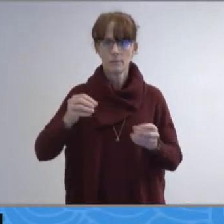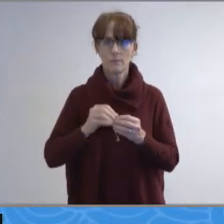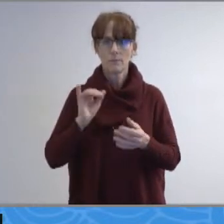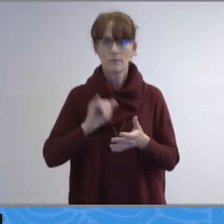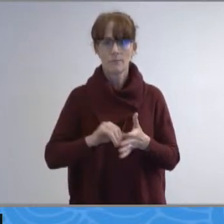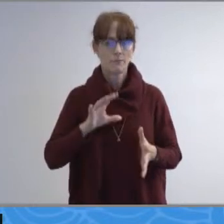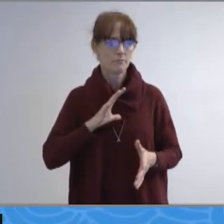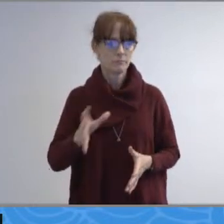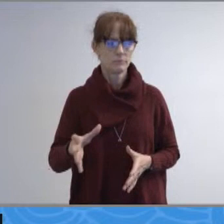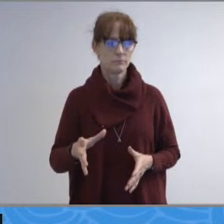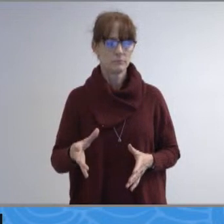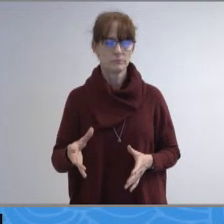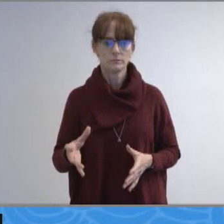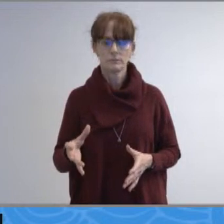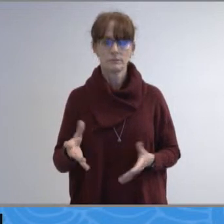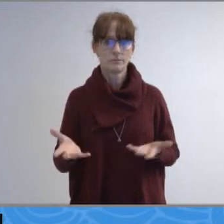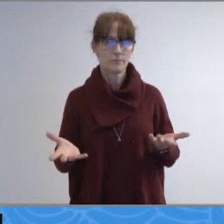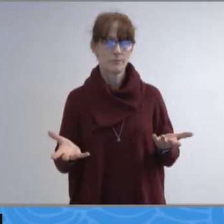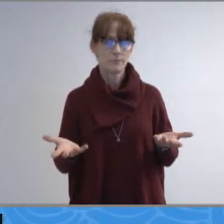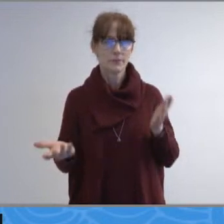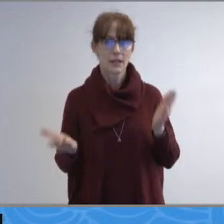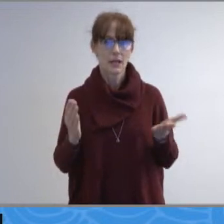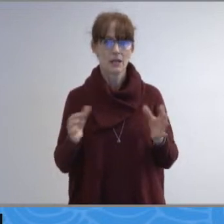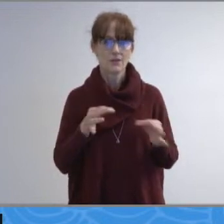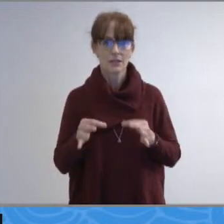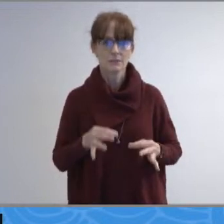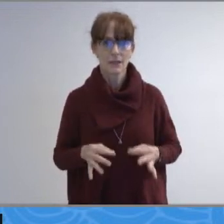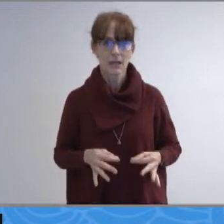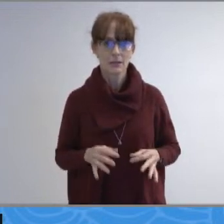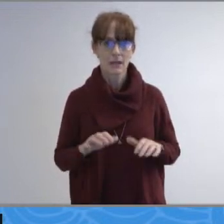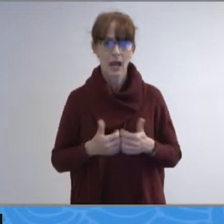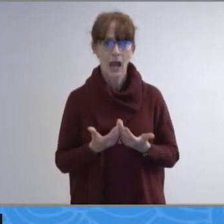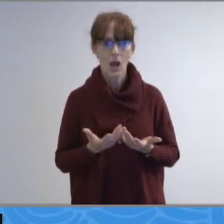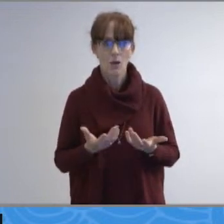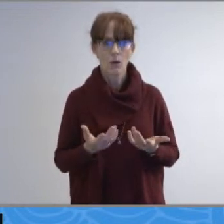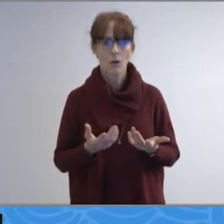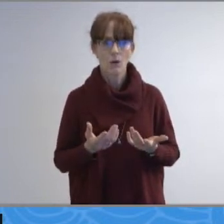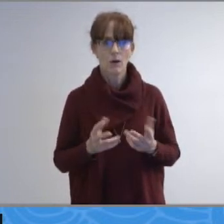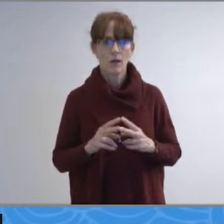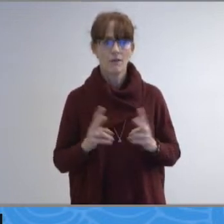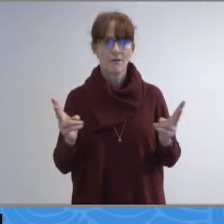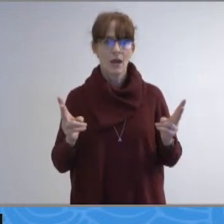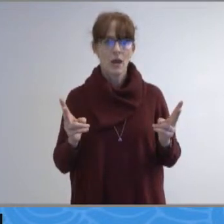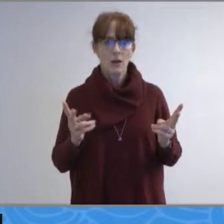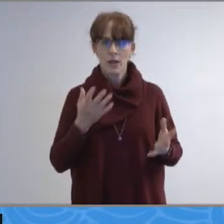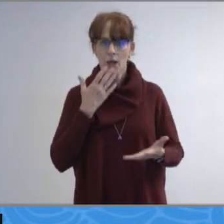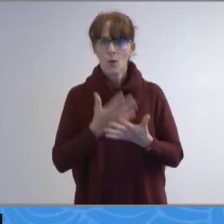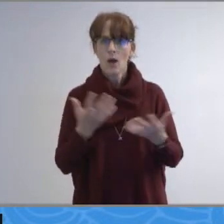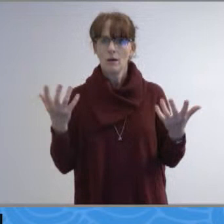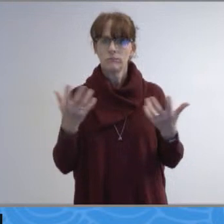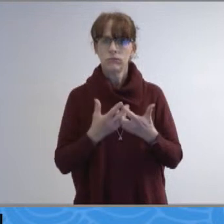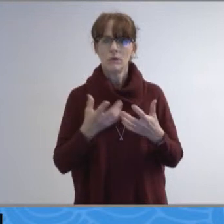that would be great. Just kind of explain how this is a very well-suited assessment for California.